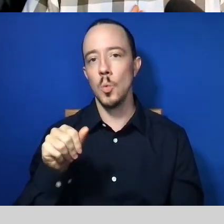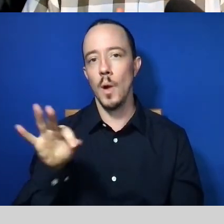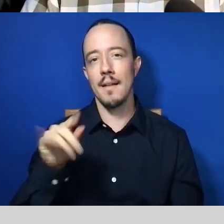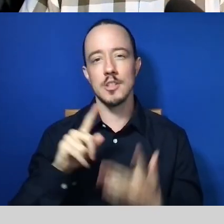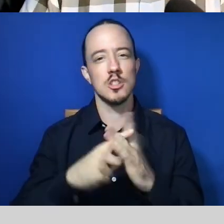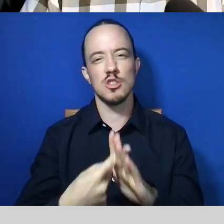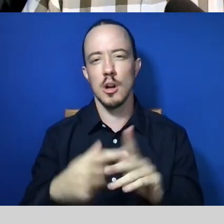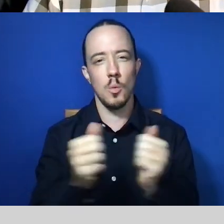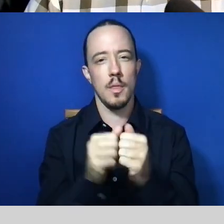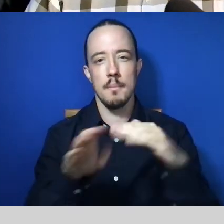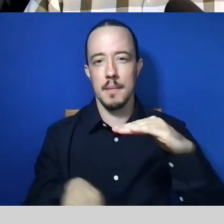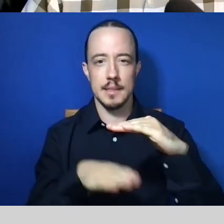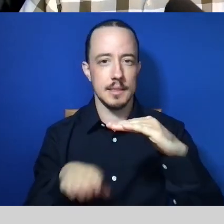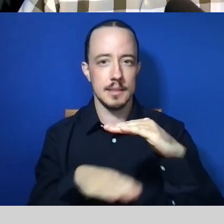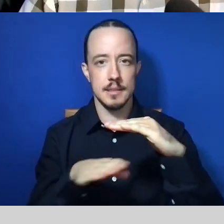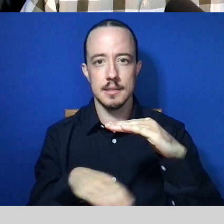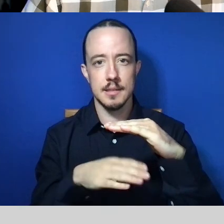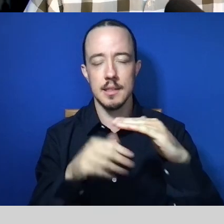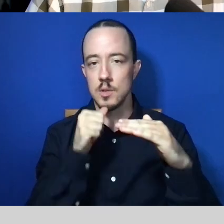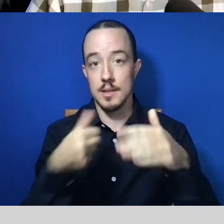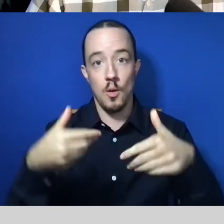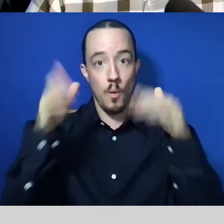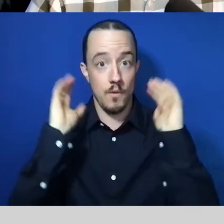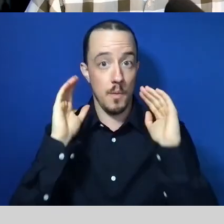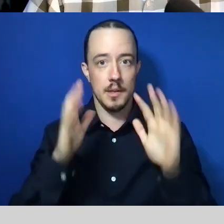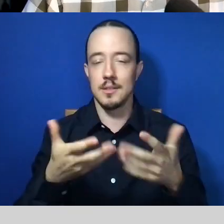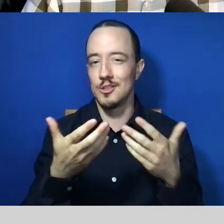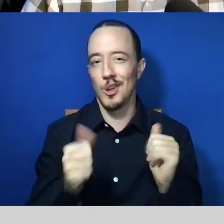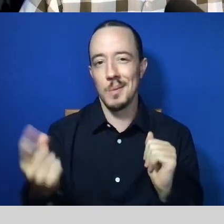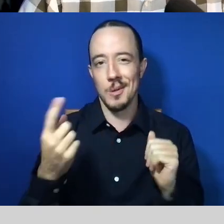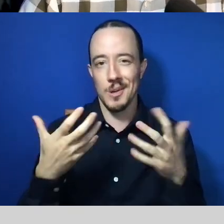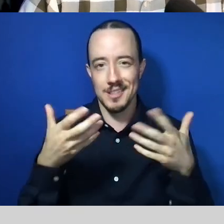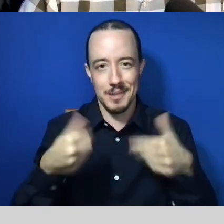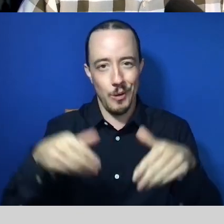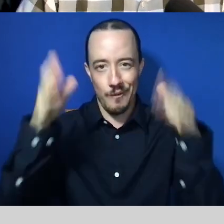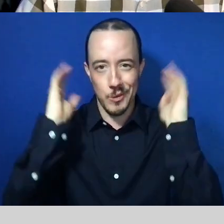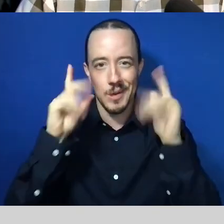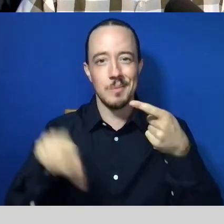'Cause if you don't, it gets overwhelming. And no one wants to be overwhelmed when they're deploying their event platform